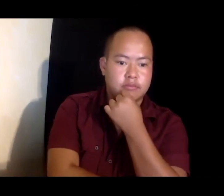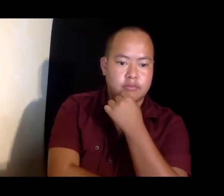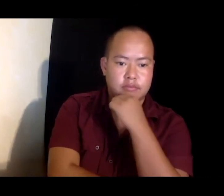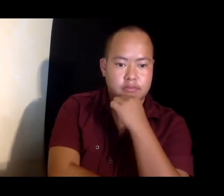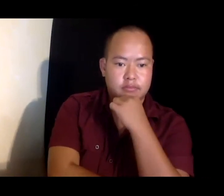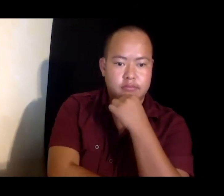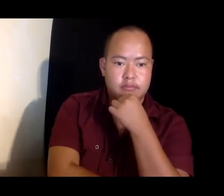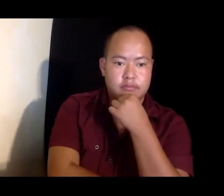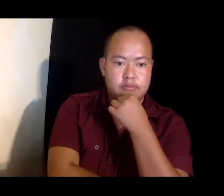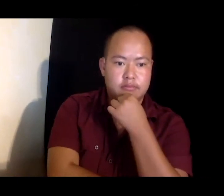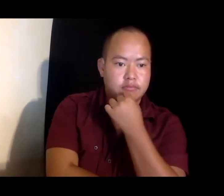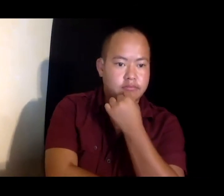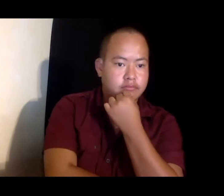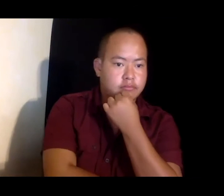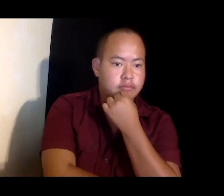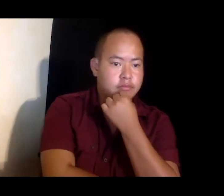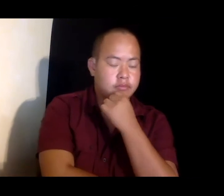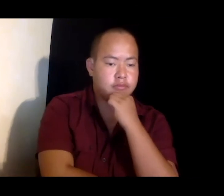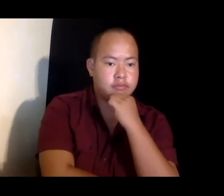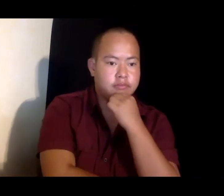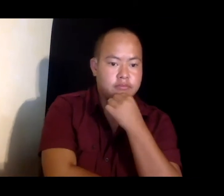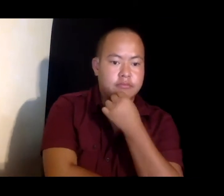he can do a surprise test